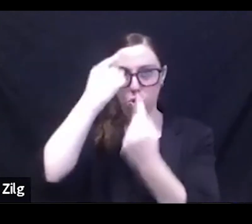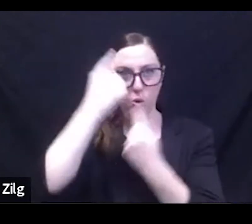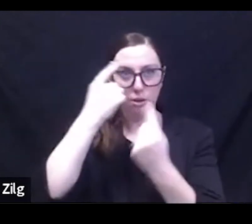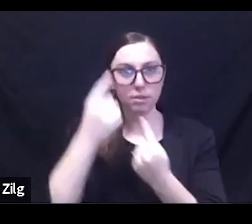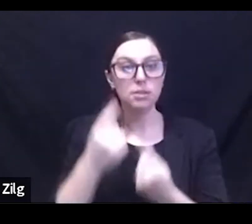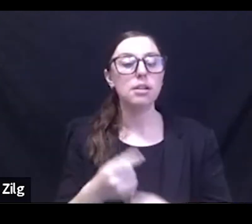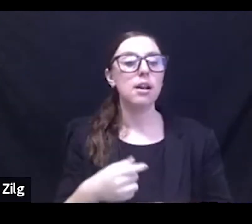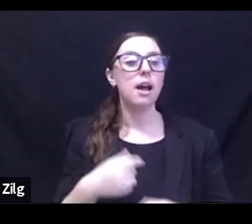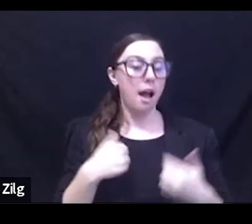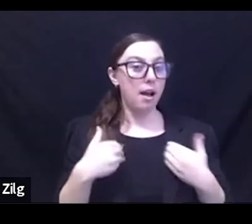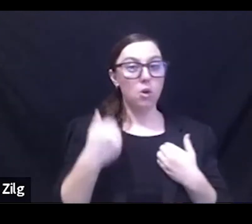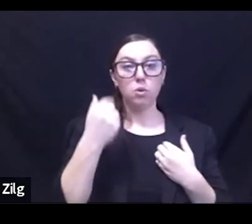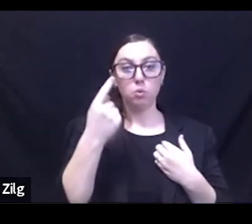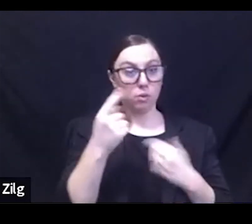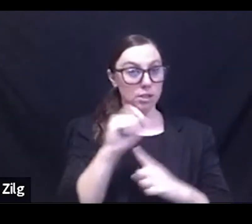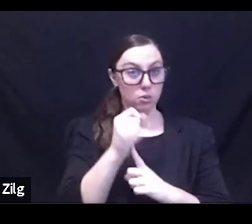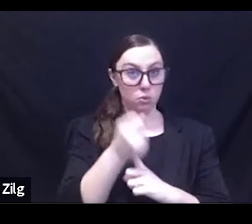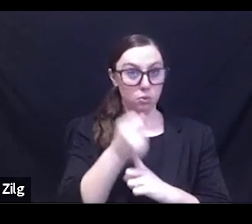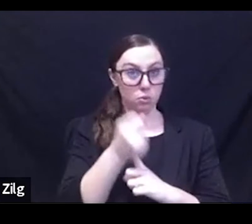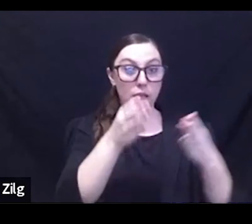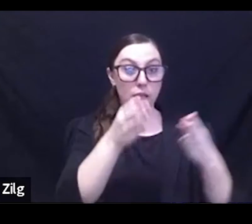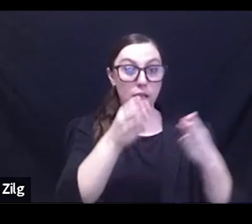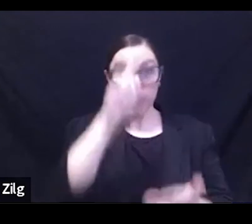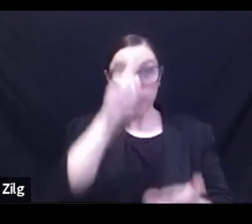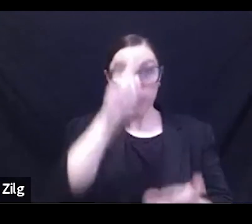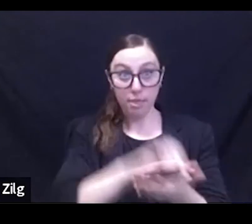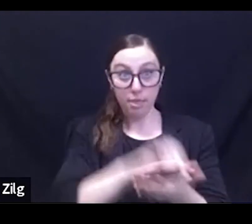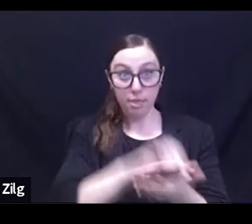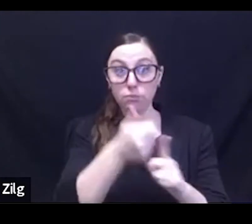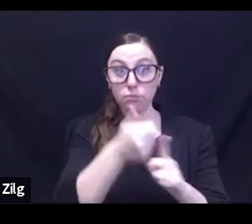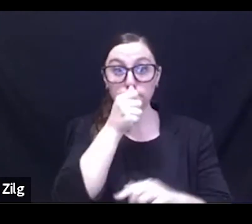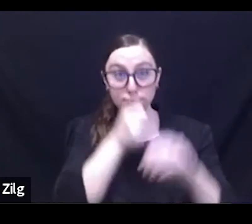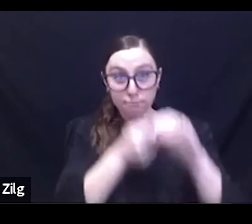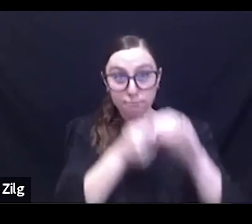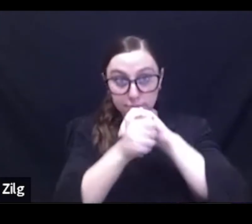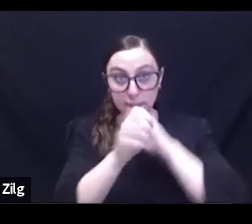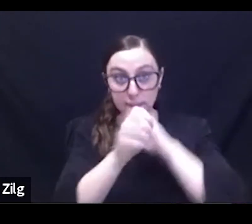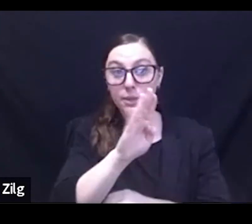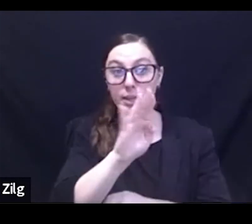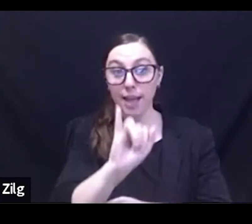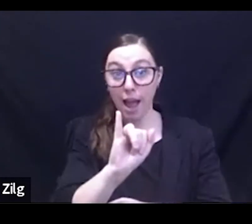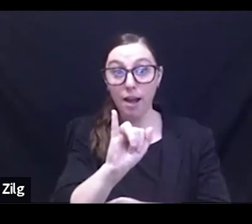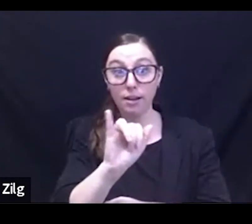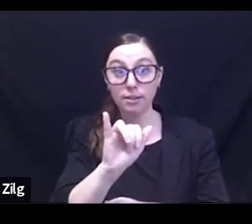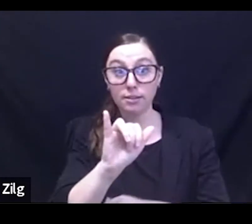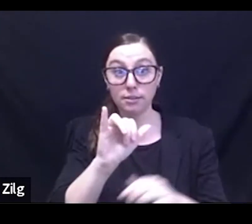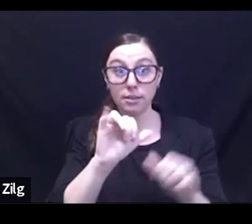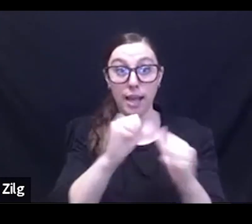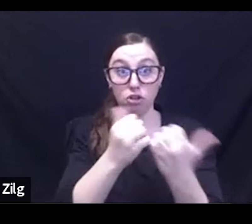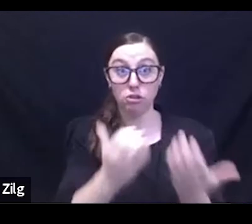individual believed that she was an undercover FBI agent ridding New York City of all of its crack dealers.